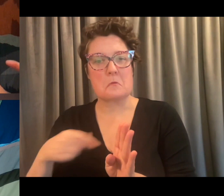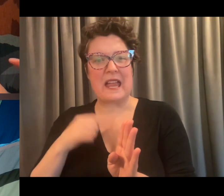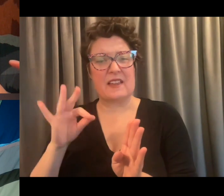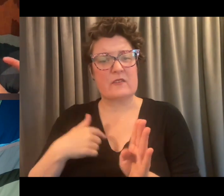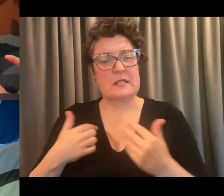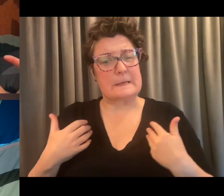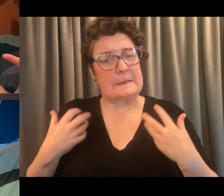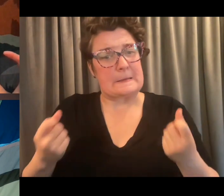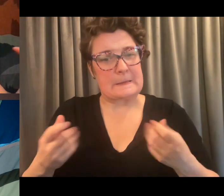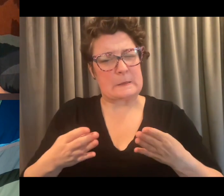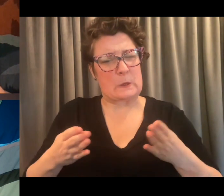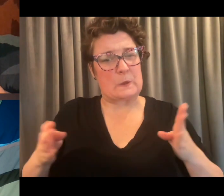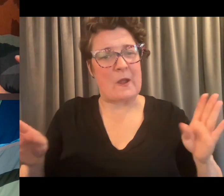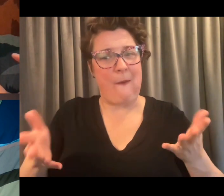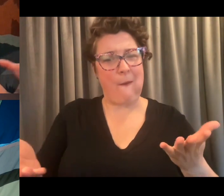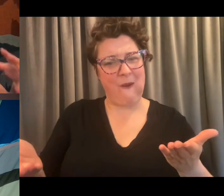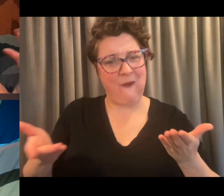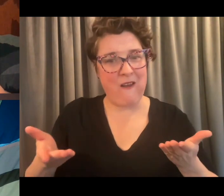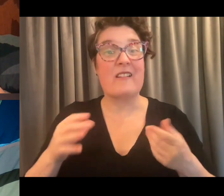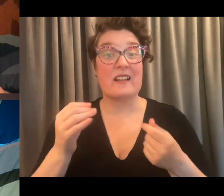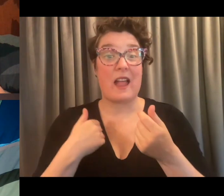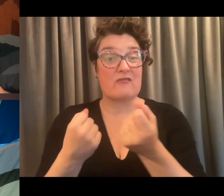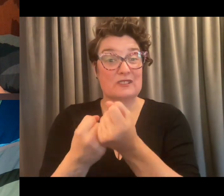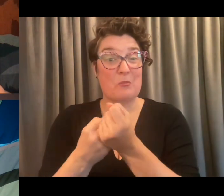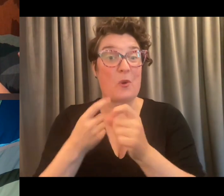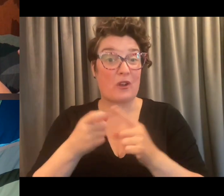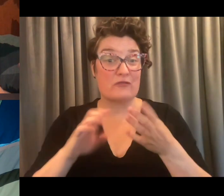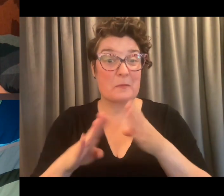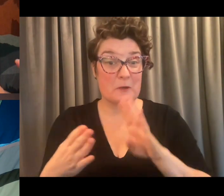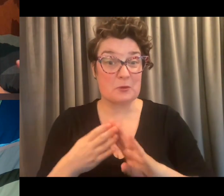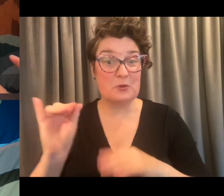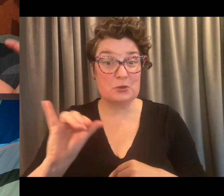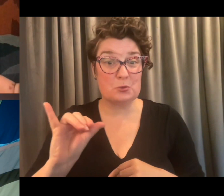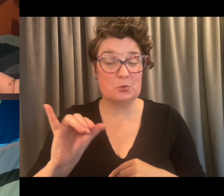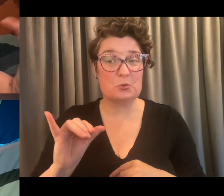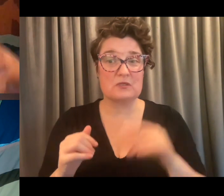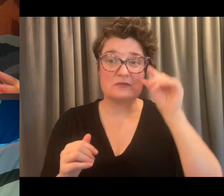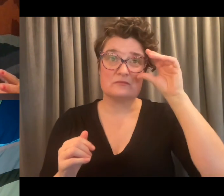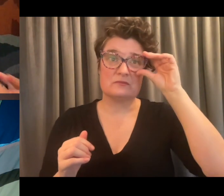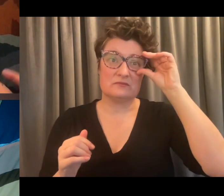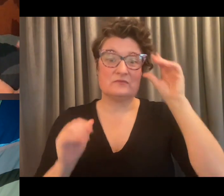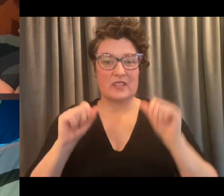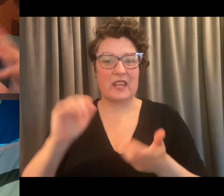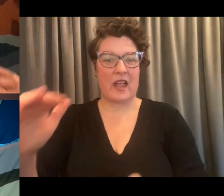also have like the support of my community to hold bigger information coming in.